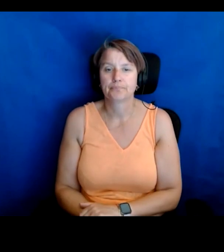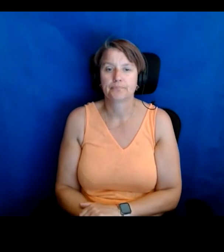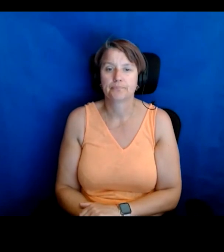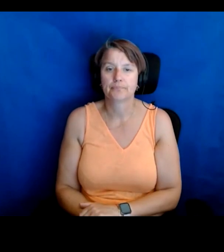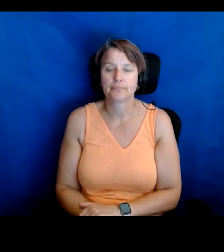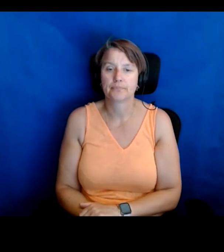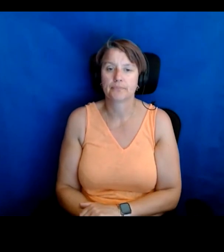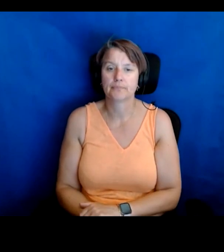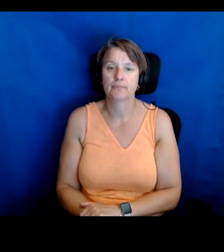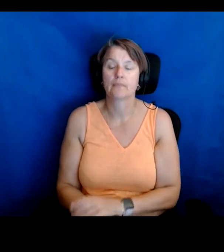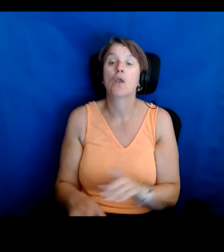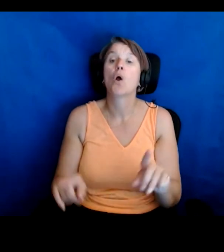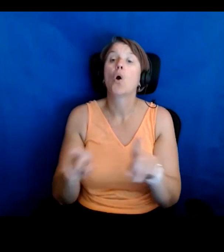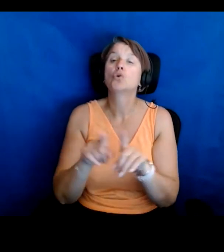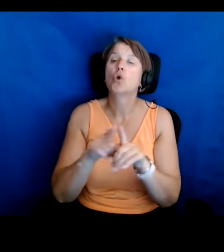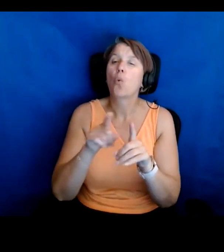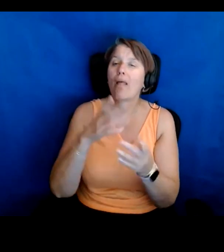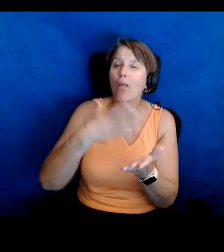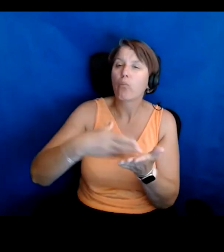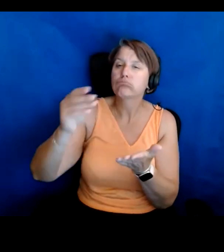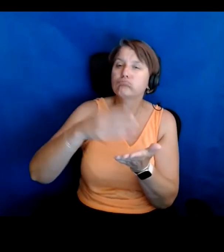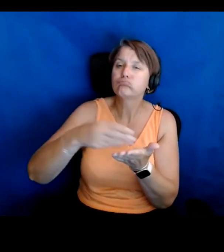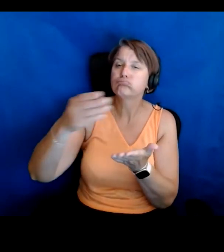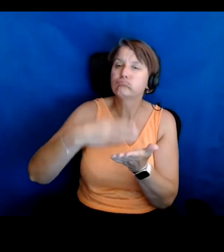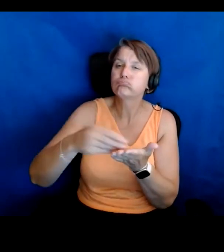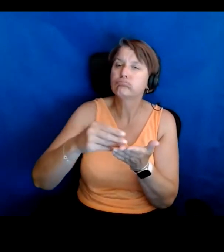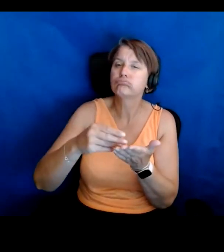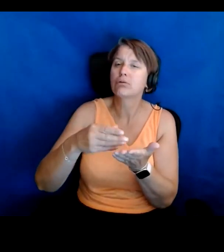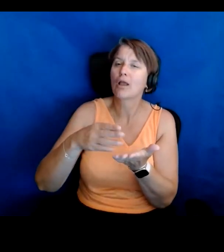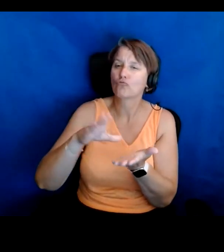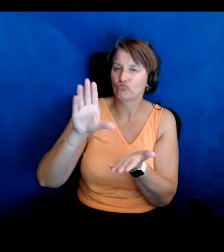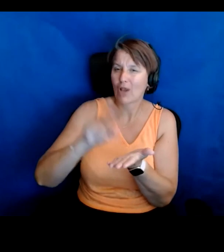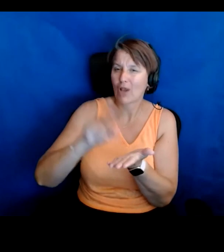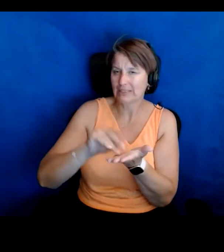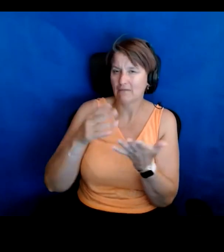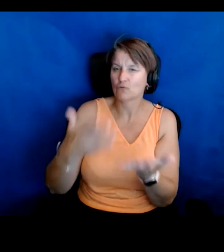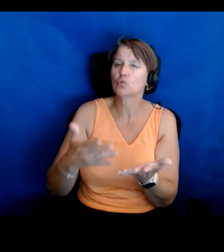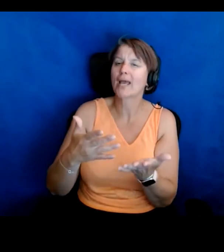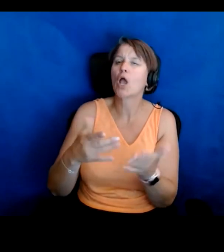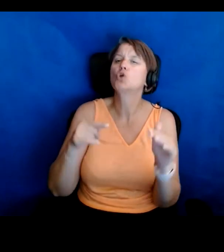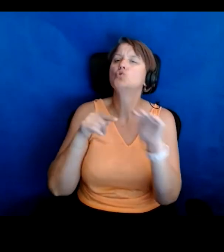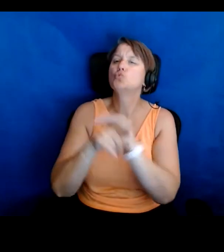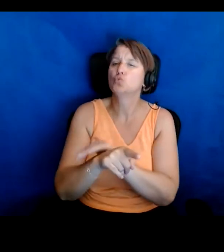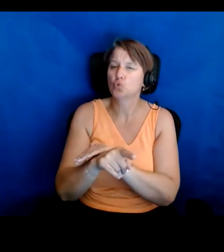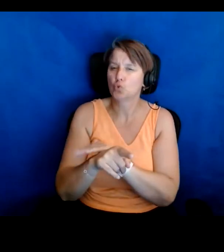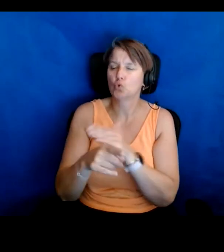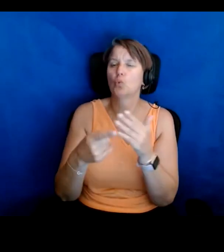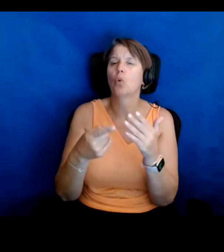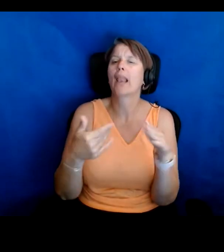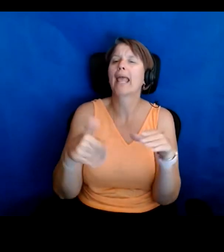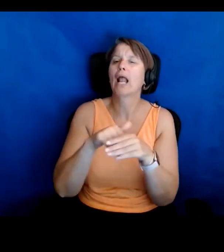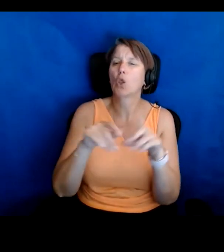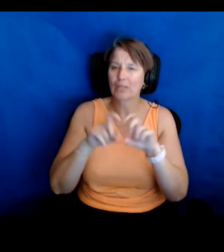We will also upload a recording of today's events on YouTube that will include captions and BSL interpretation.